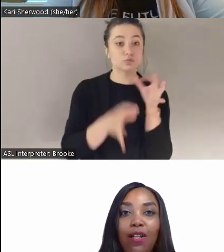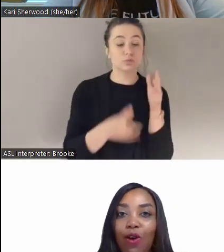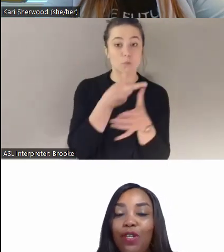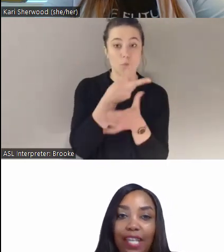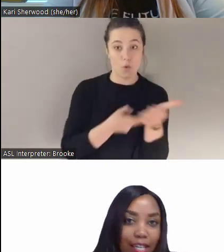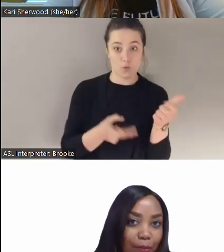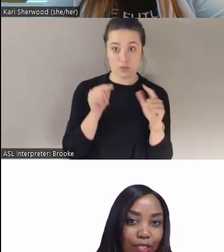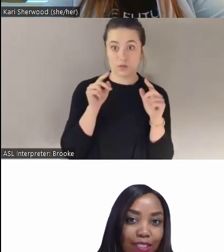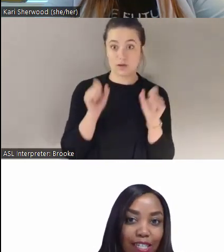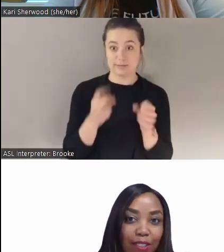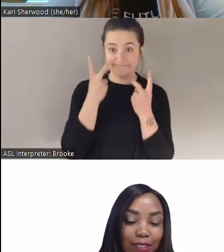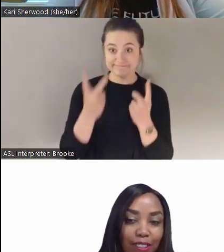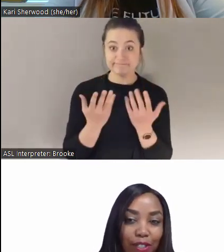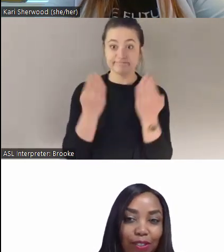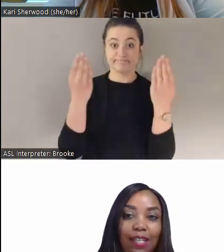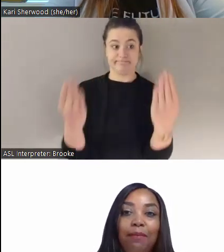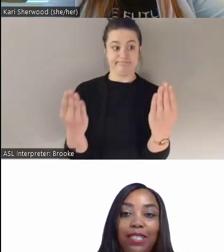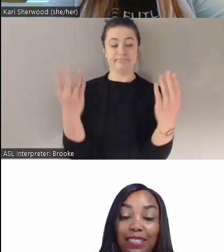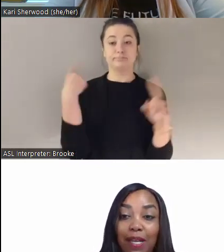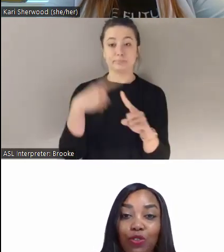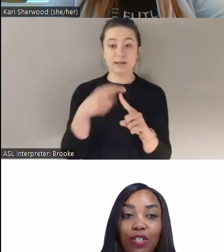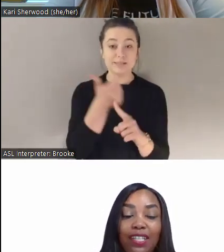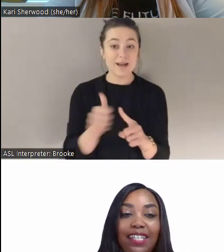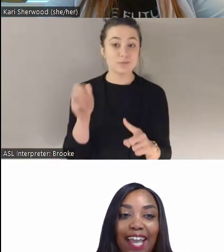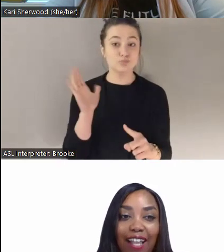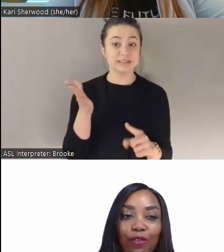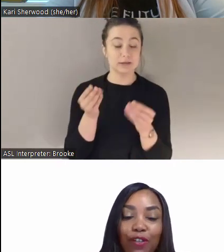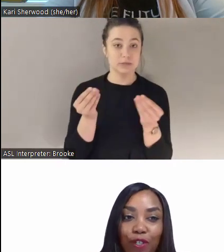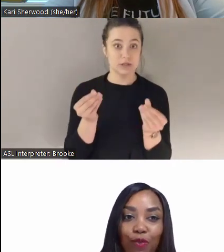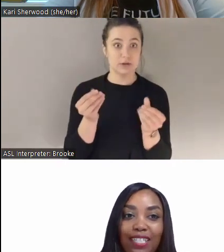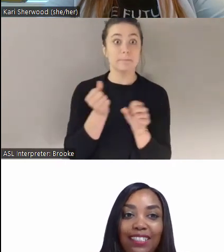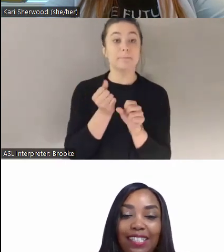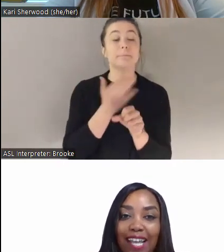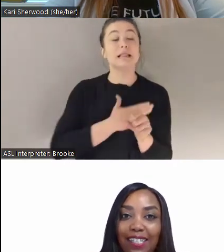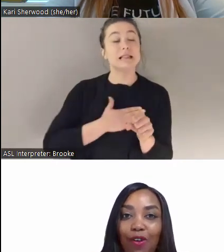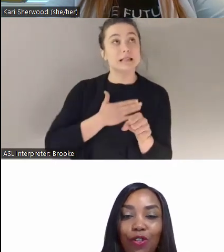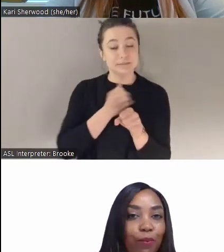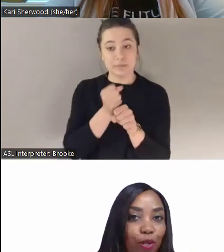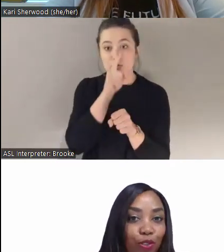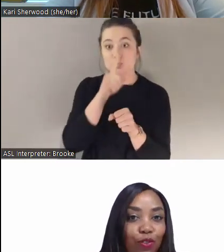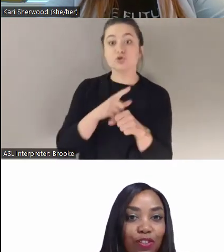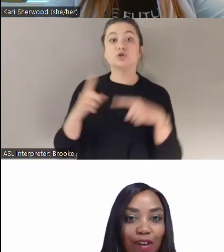along with any presentation materials, please make sure the Gallery view is selected on your personal